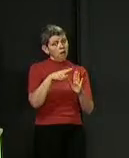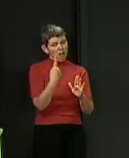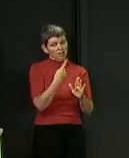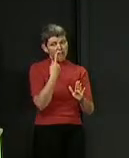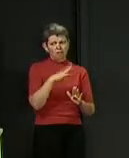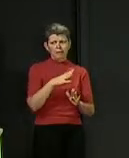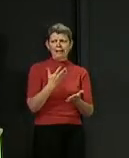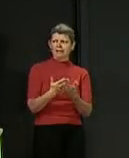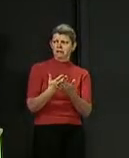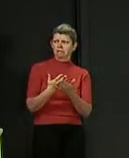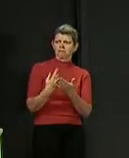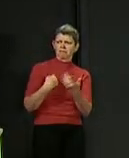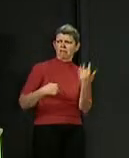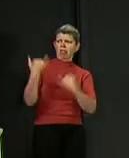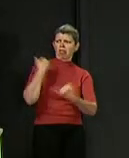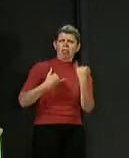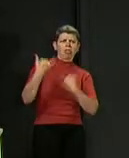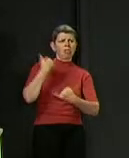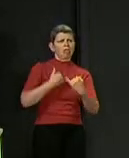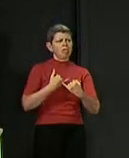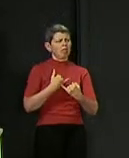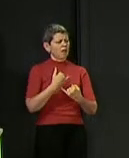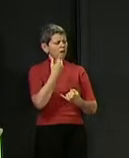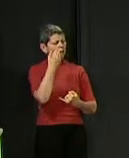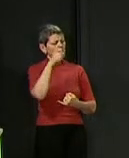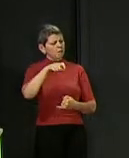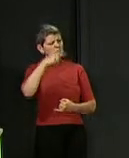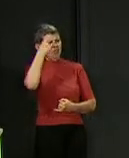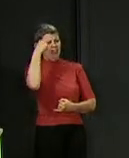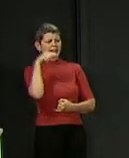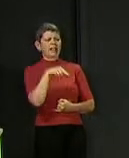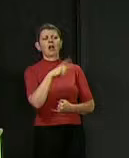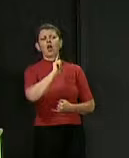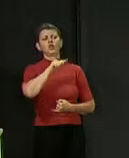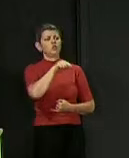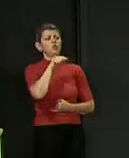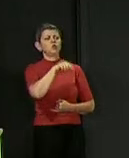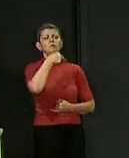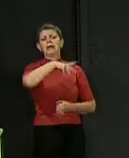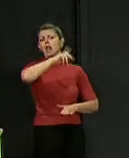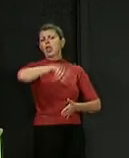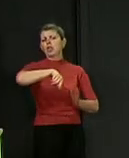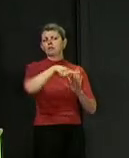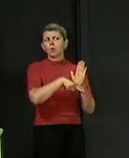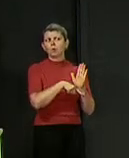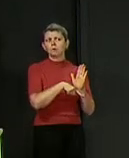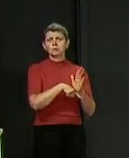subsequent to that from people suggesting she may have broken the rules. So, can I ask